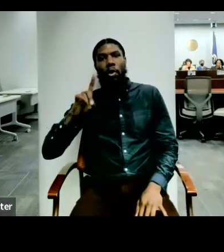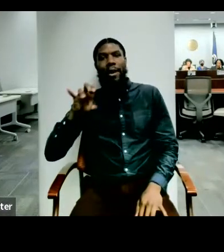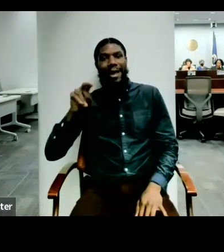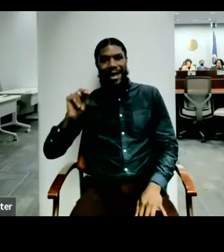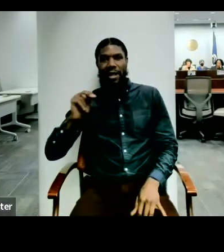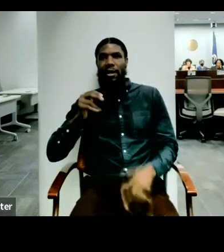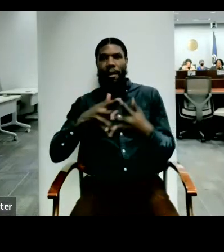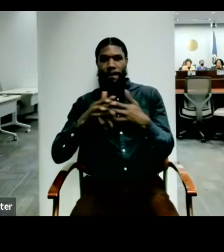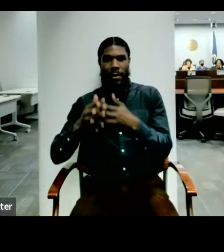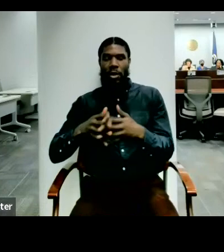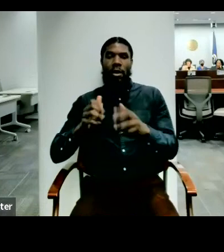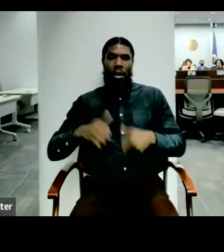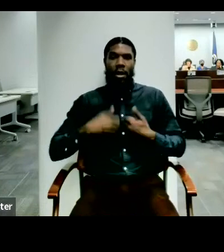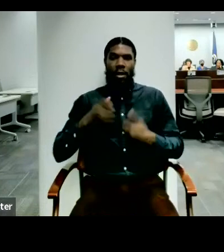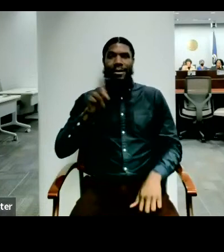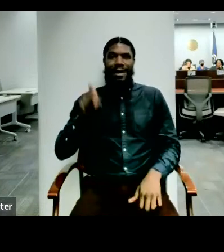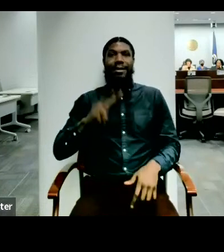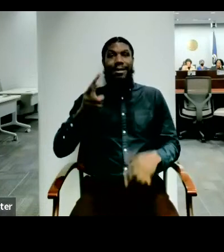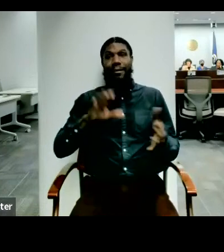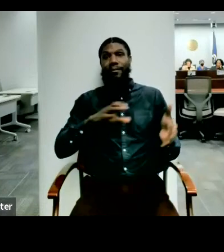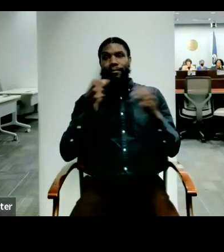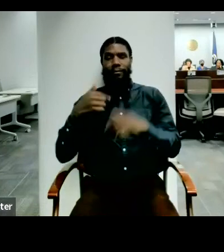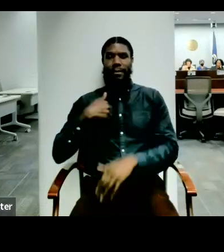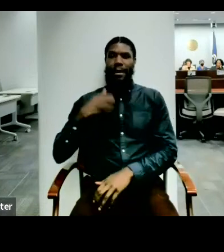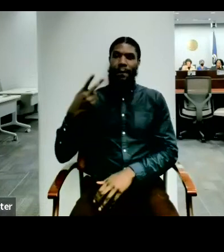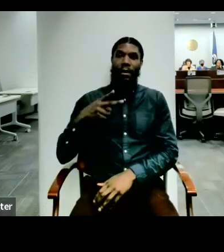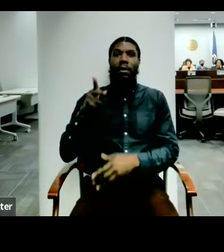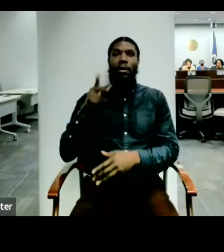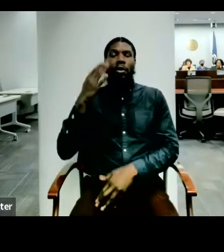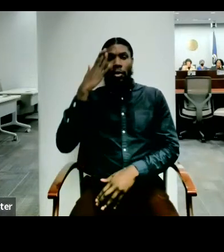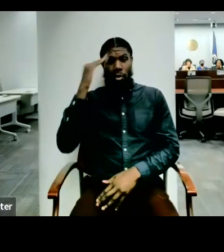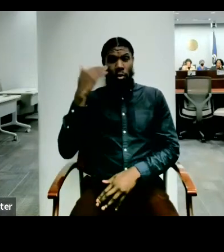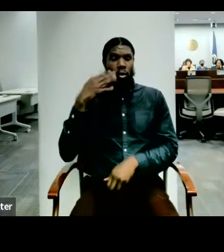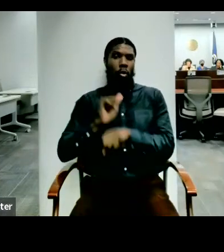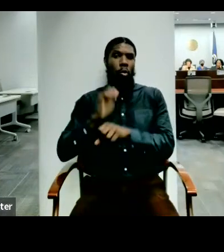I'm half Korean. I work as a server and another